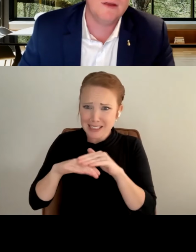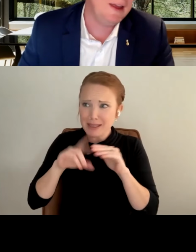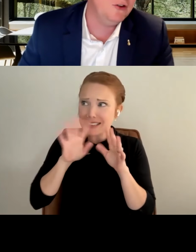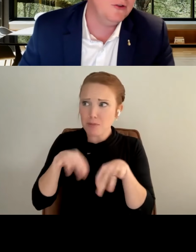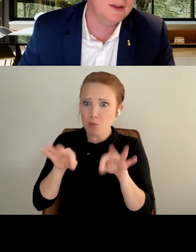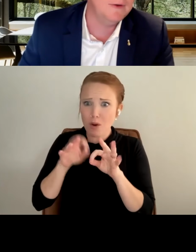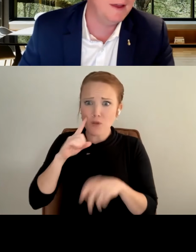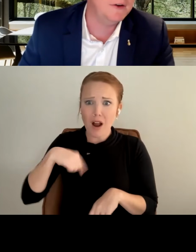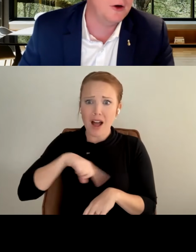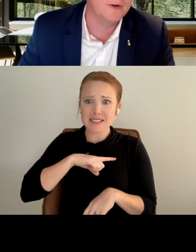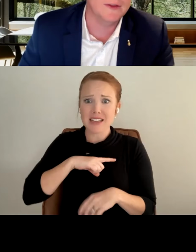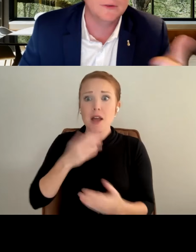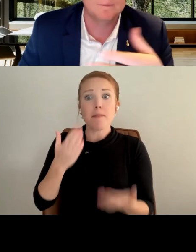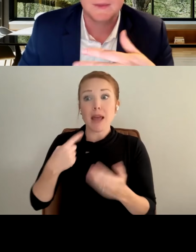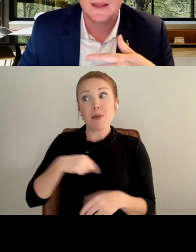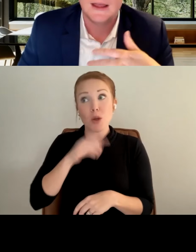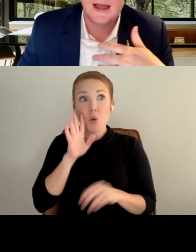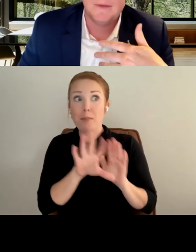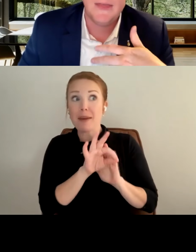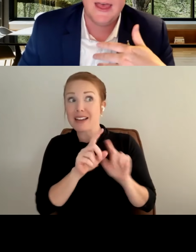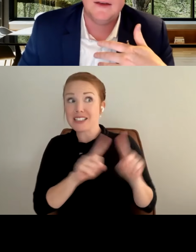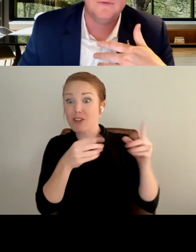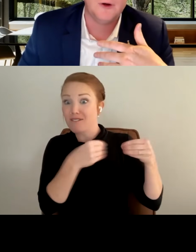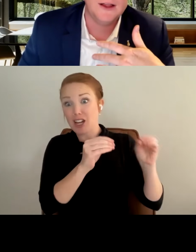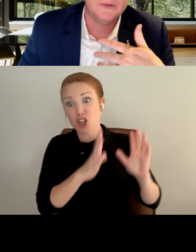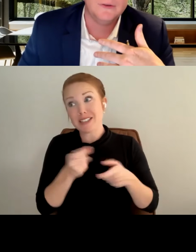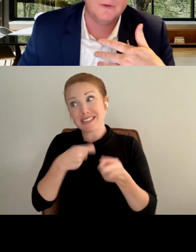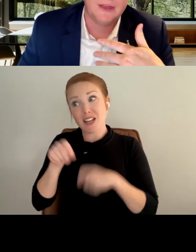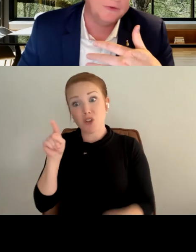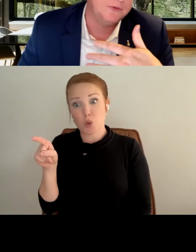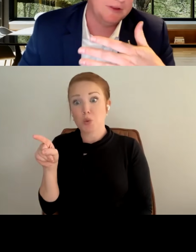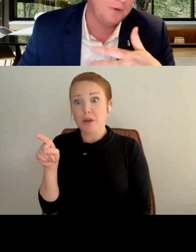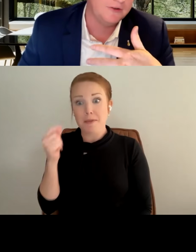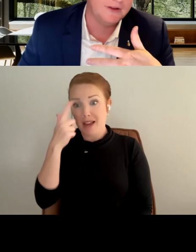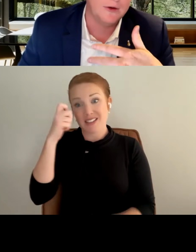choo- we may choose a different vendor over this, and that, for us as I was doing these purchasing